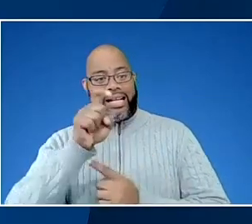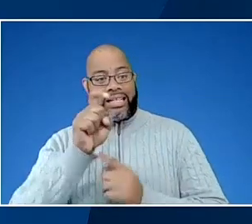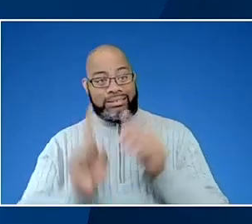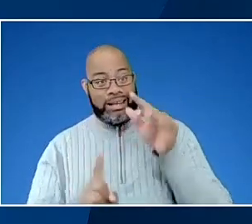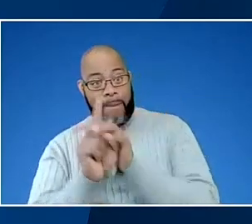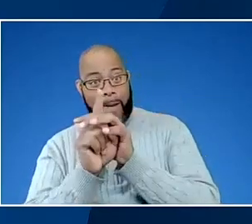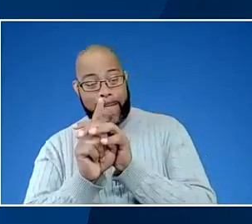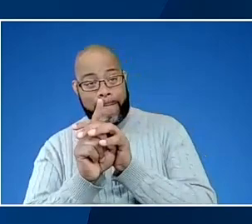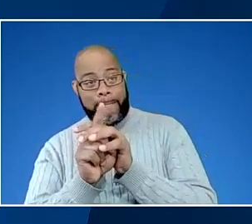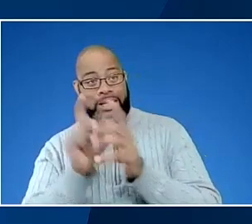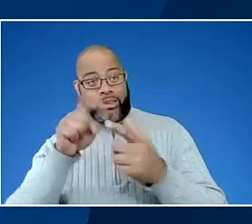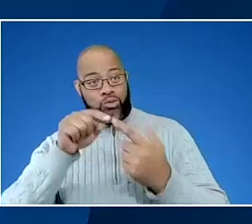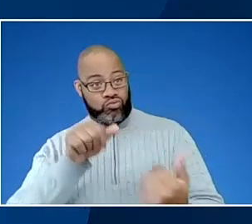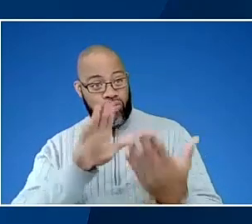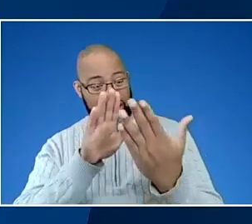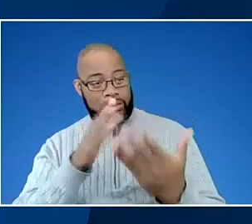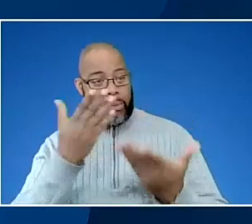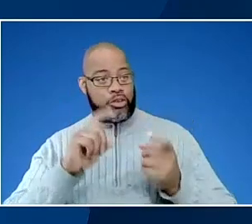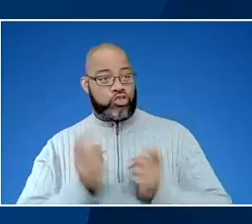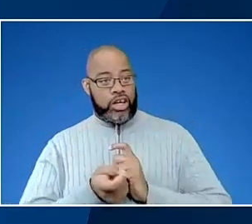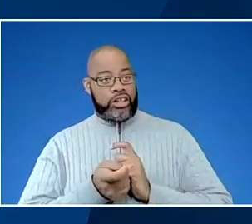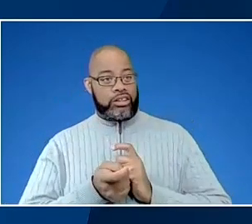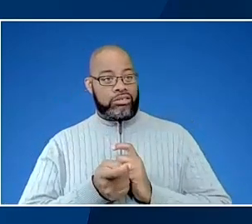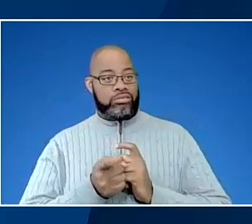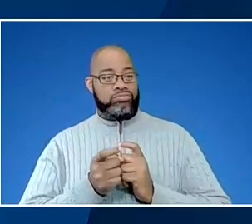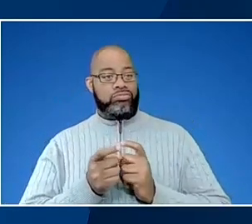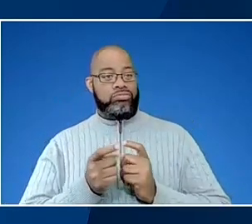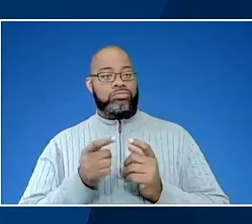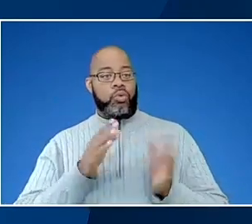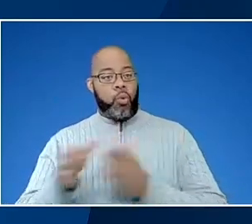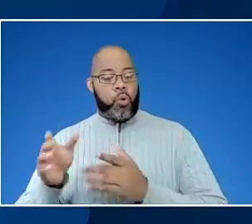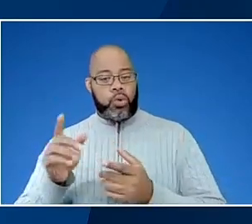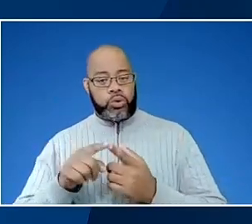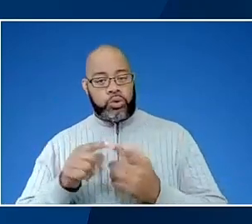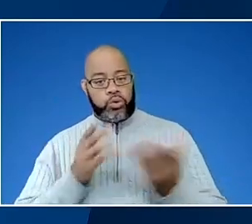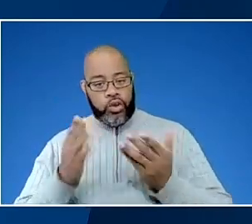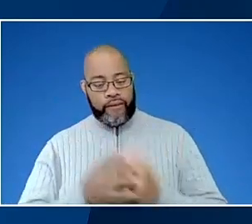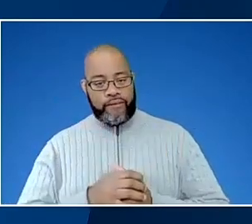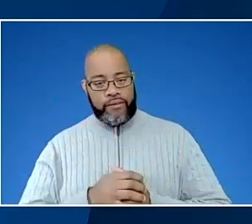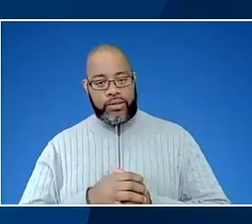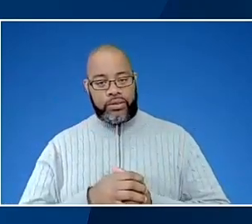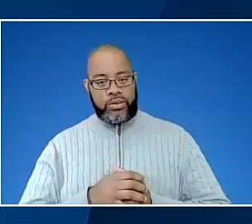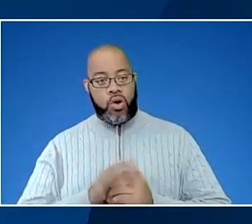addressed and maybe changed and adjusted in order to serve all participants,